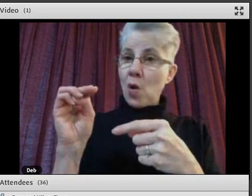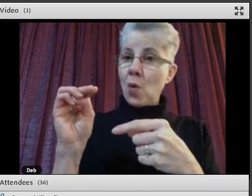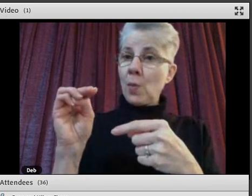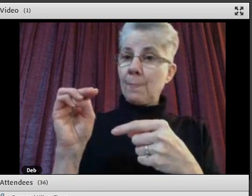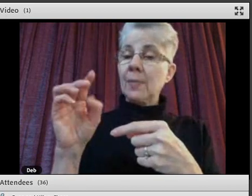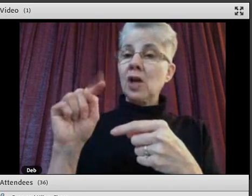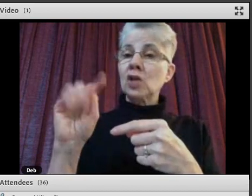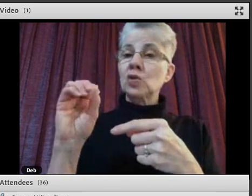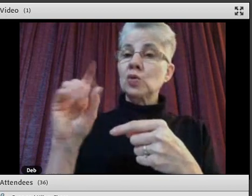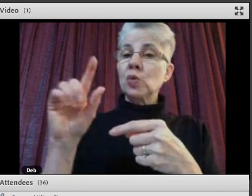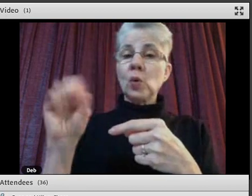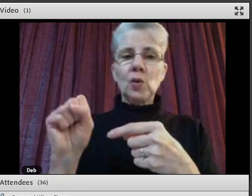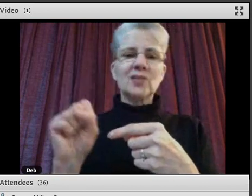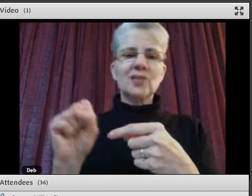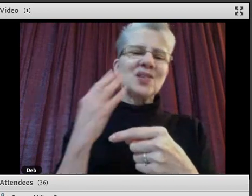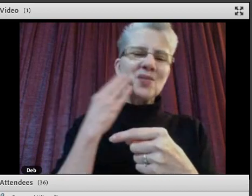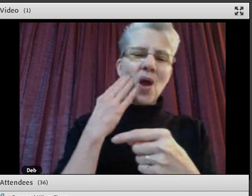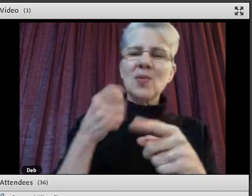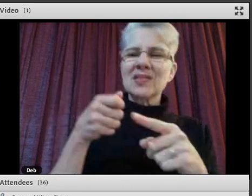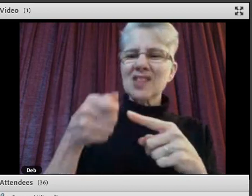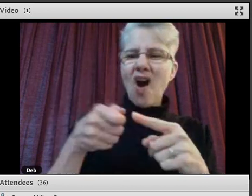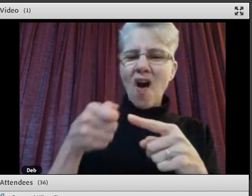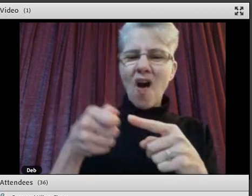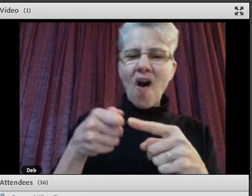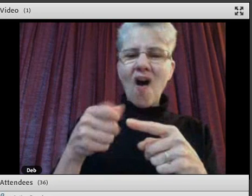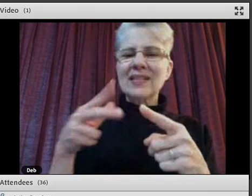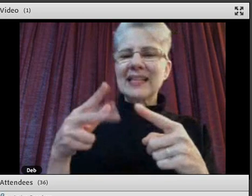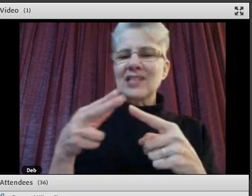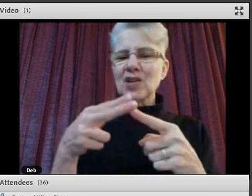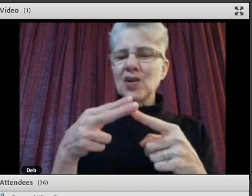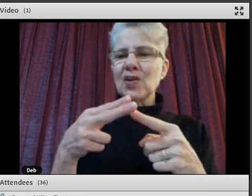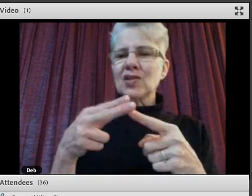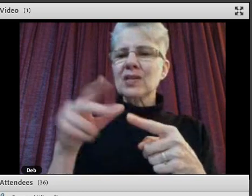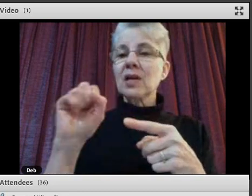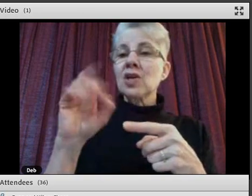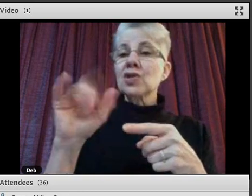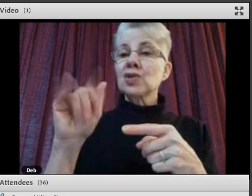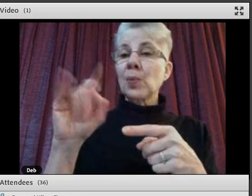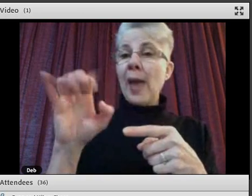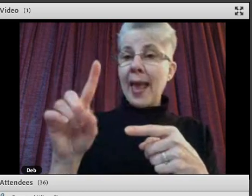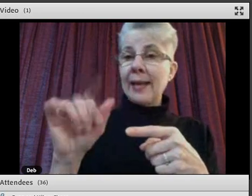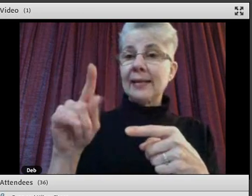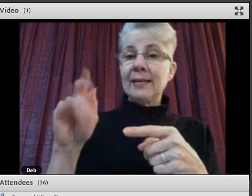These are a coping saw, scissors, serrated knife. These are really good for cutting certain types of Styrofoam.